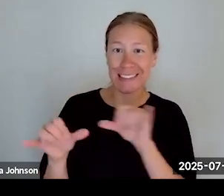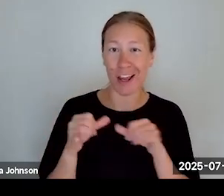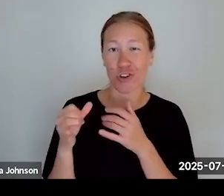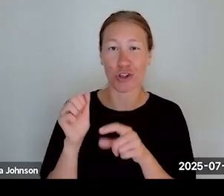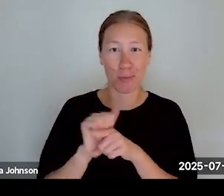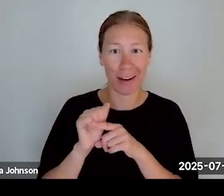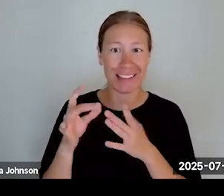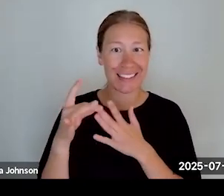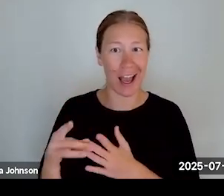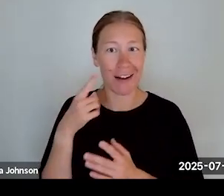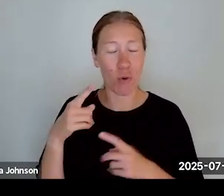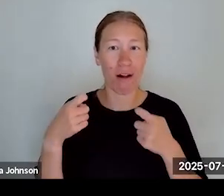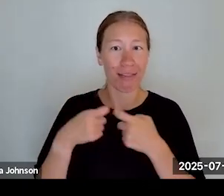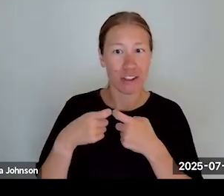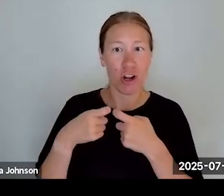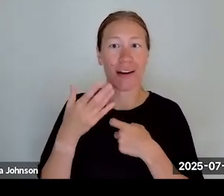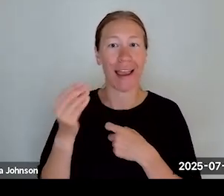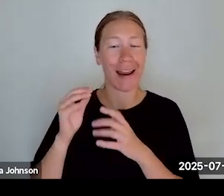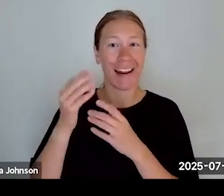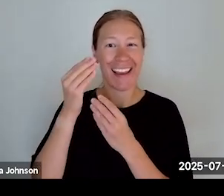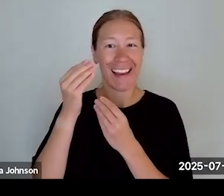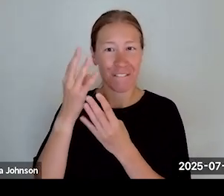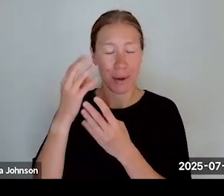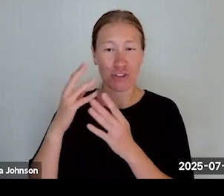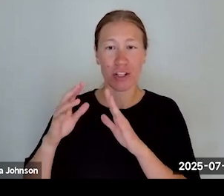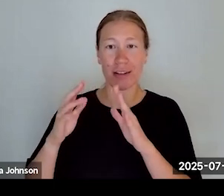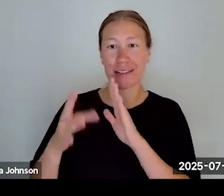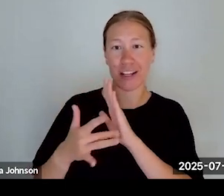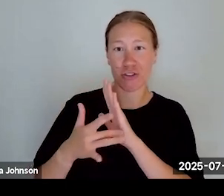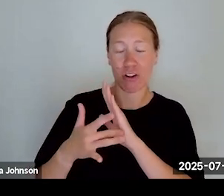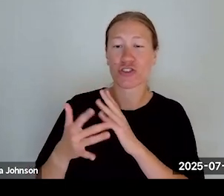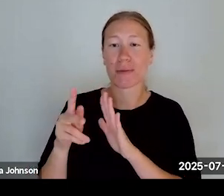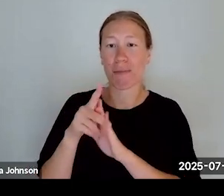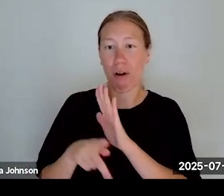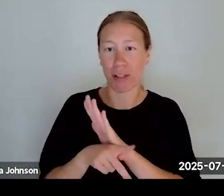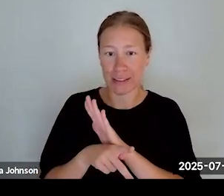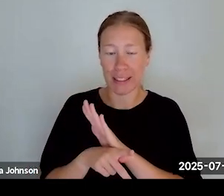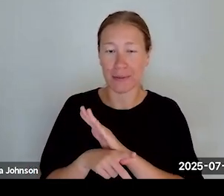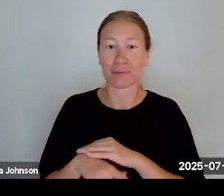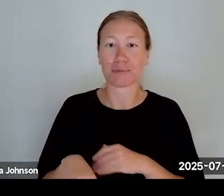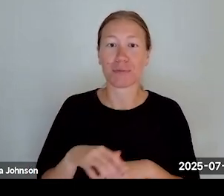for the electronic and information technology accessibility policy, which requires everyone at UM